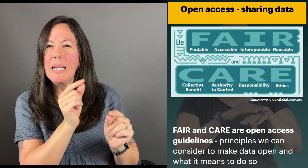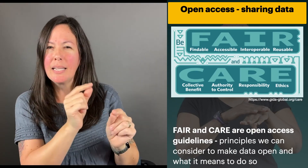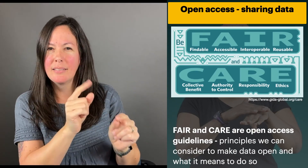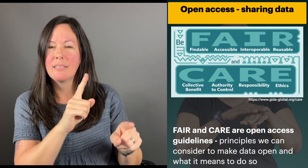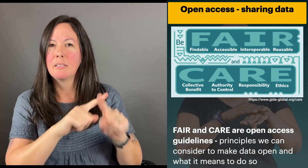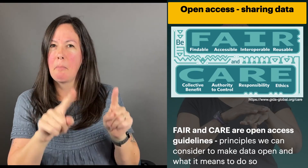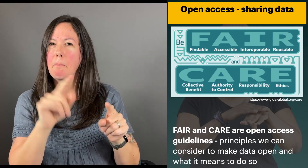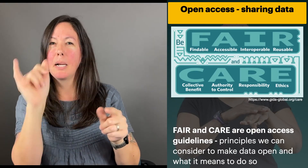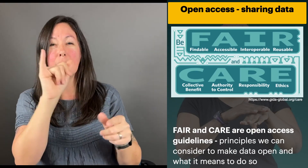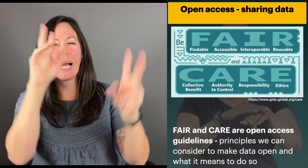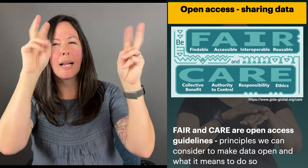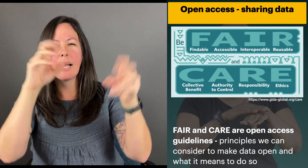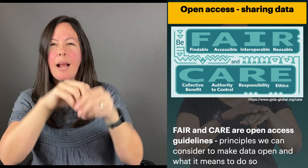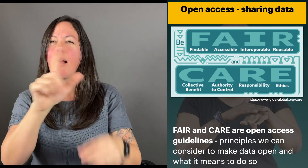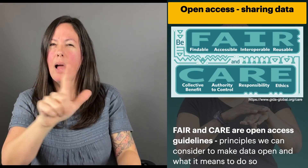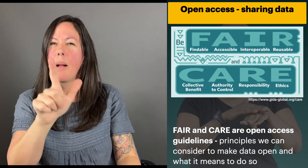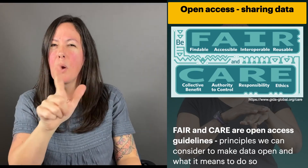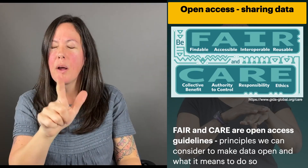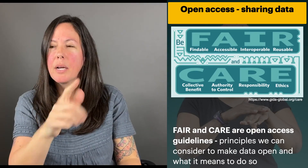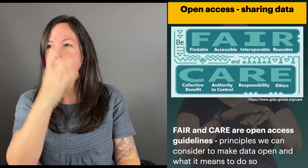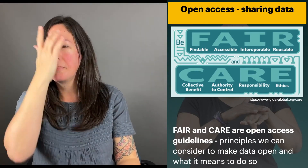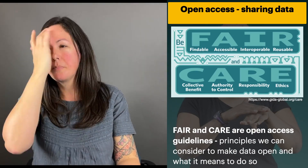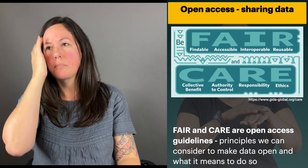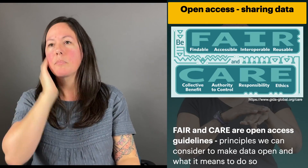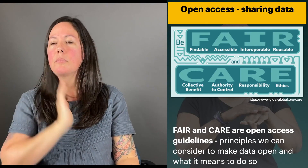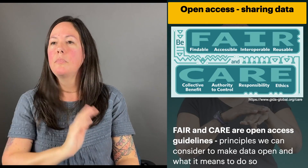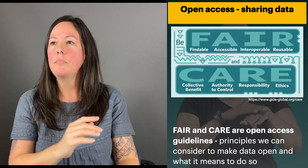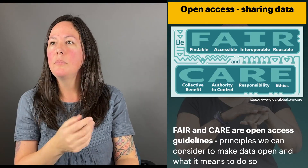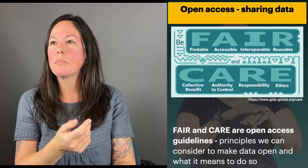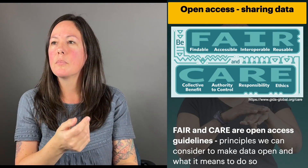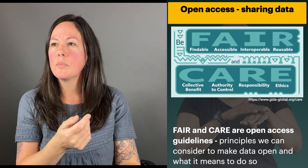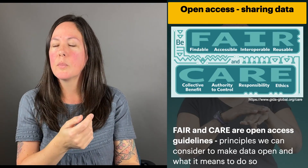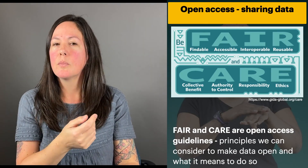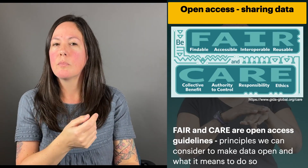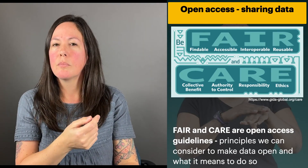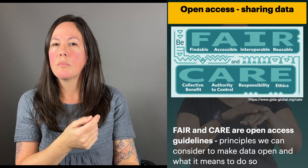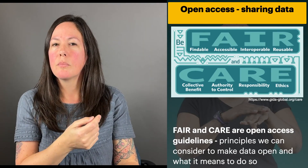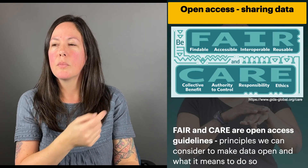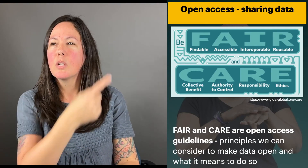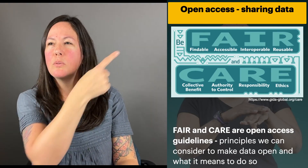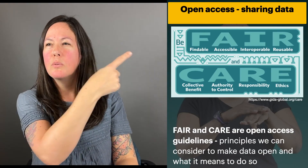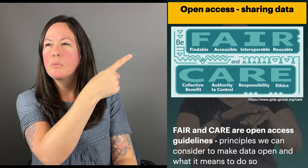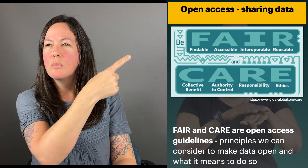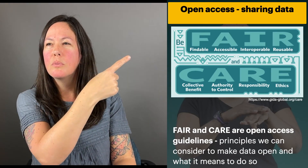so you can site the Fig share link and then you know that that image or that